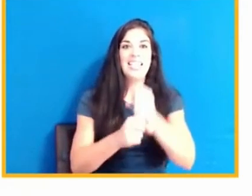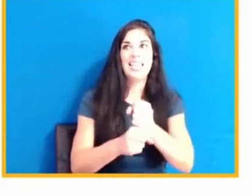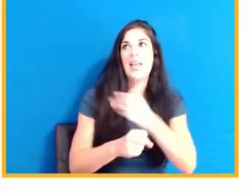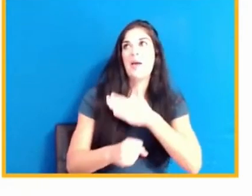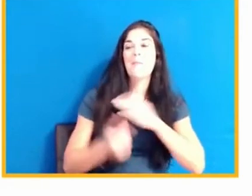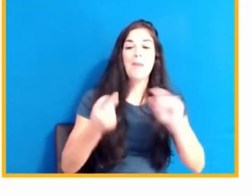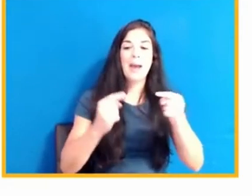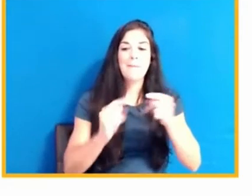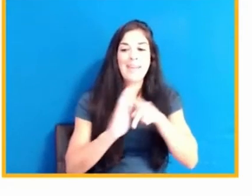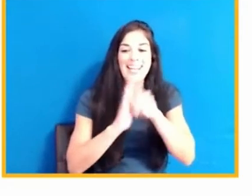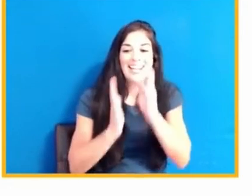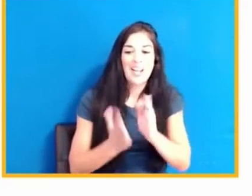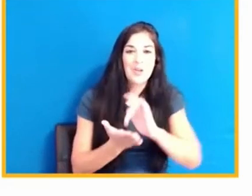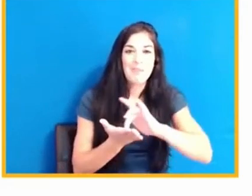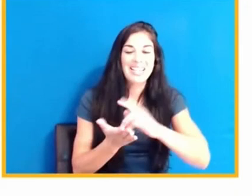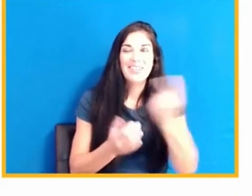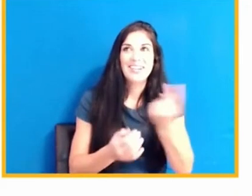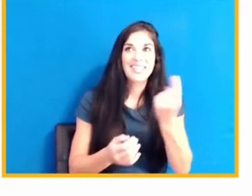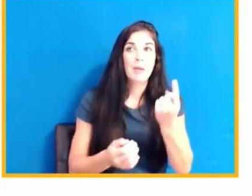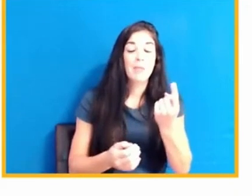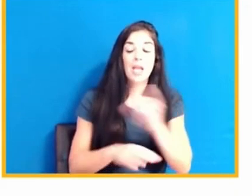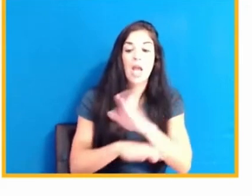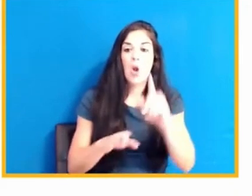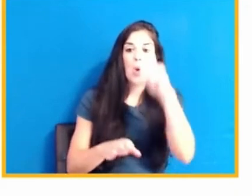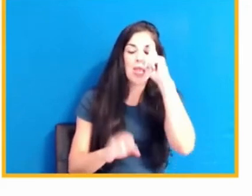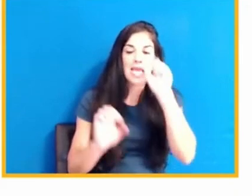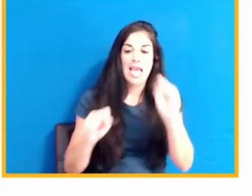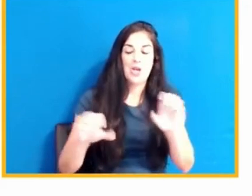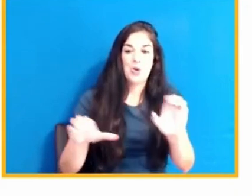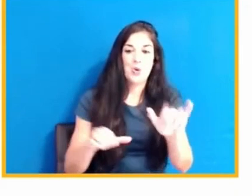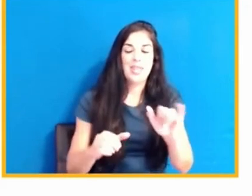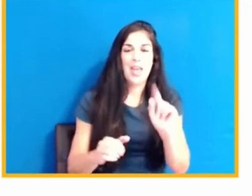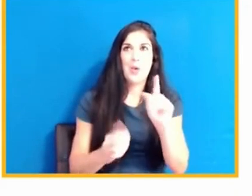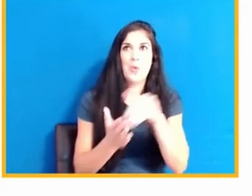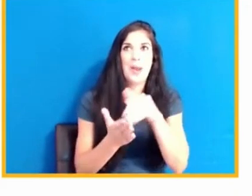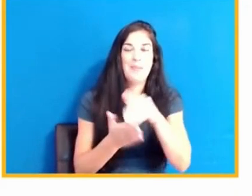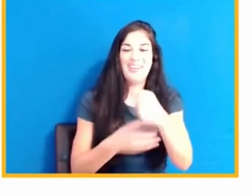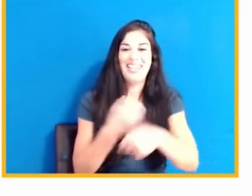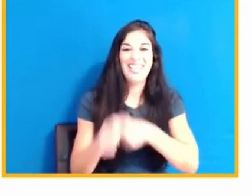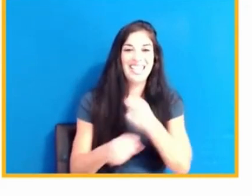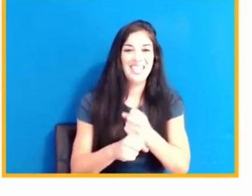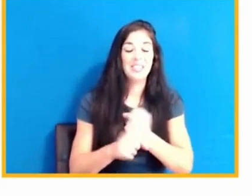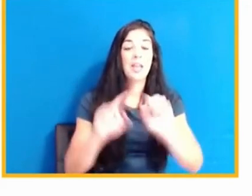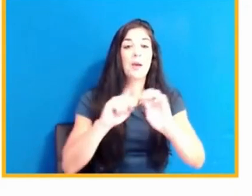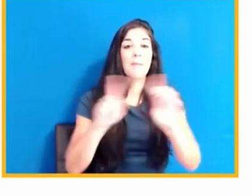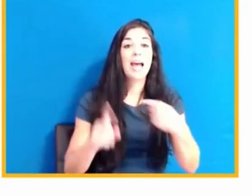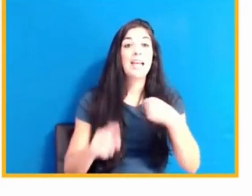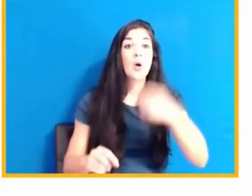painkillers or something because I don't think I could do that in a million years. But I know that there's a judge